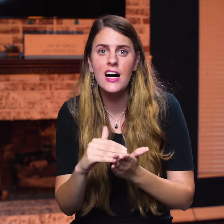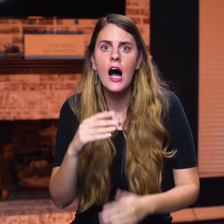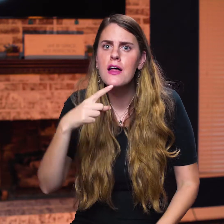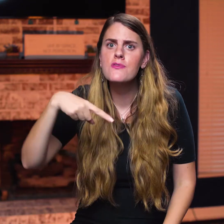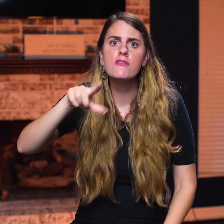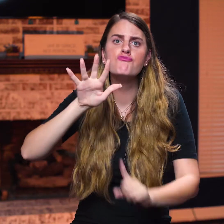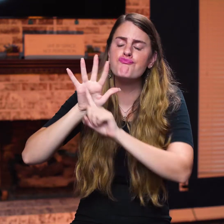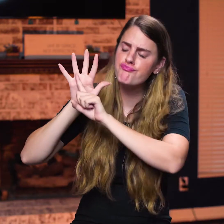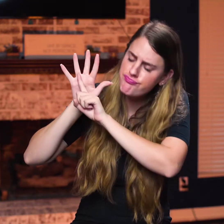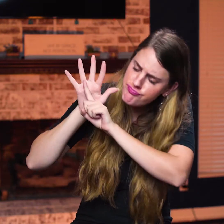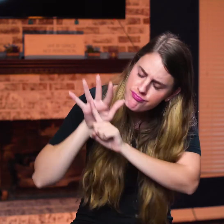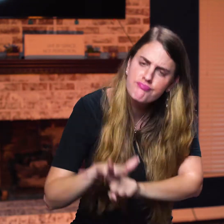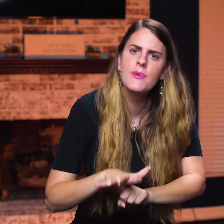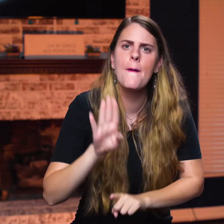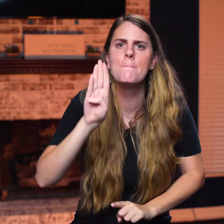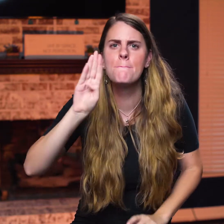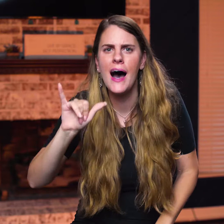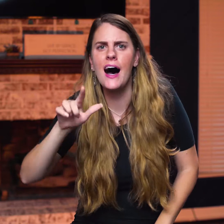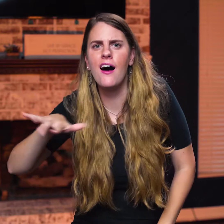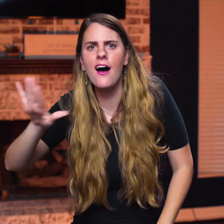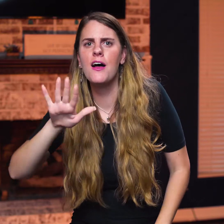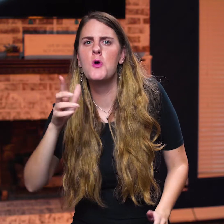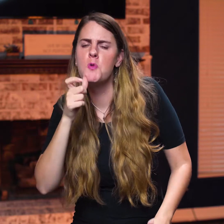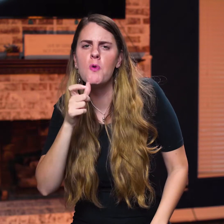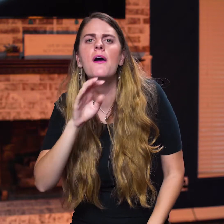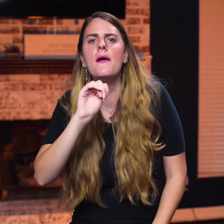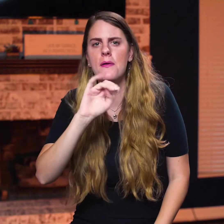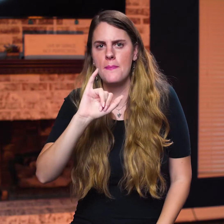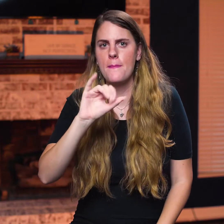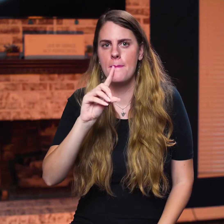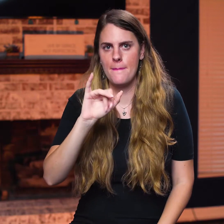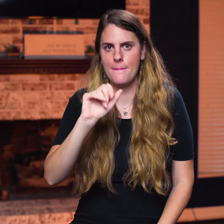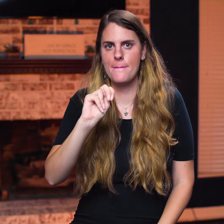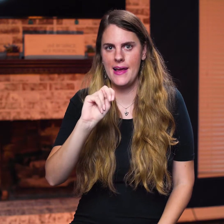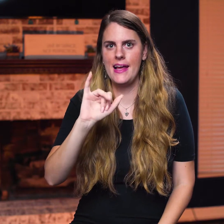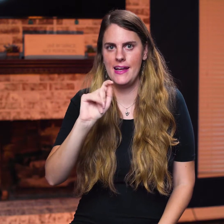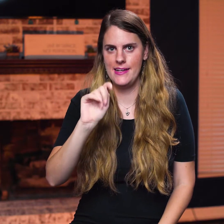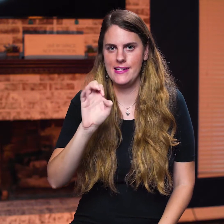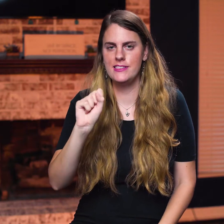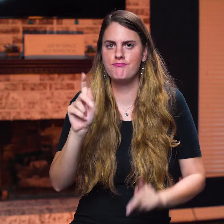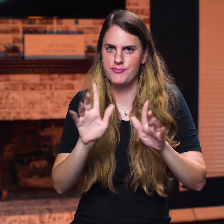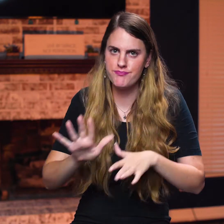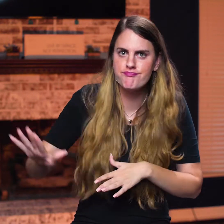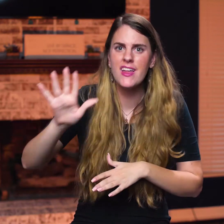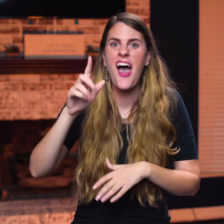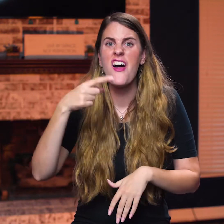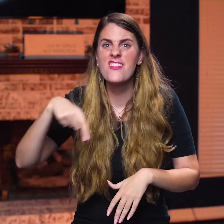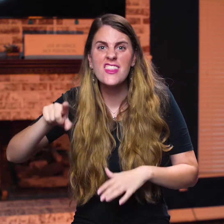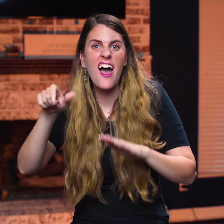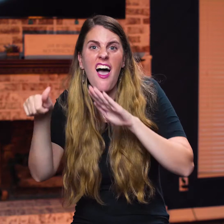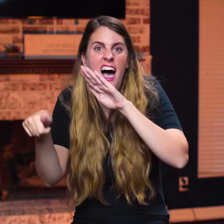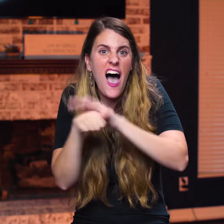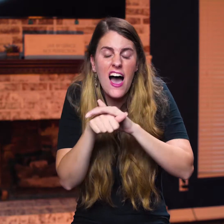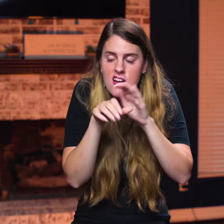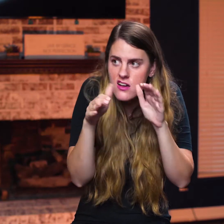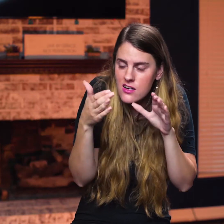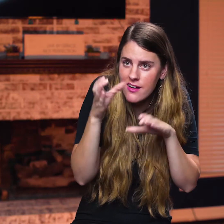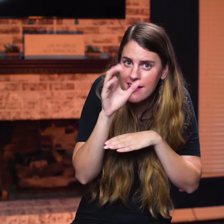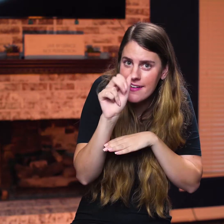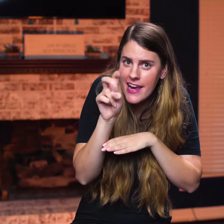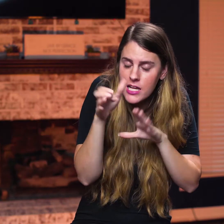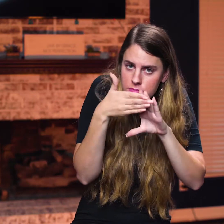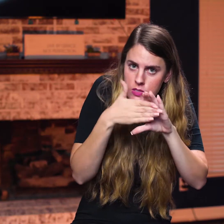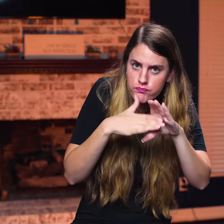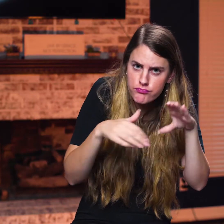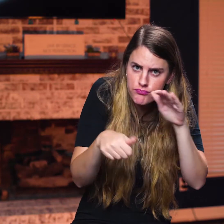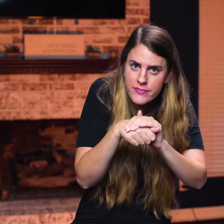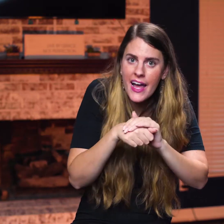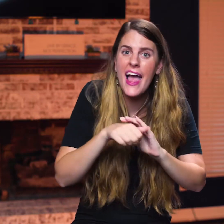and are so oppressed by the Midianites that they hide in caves,